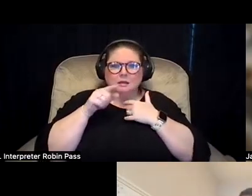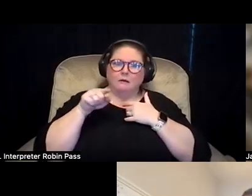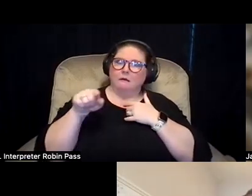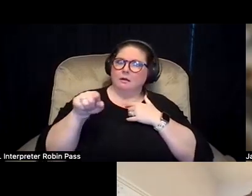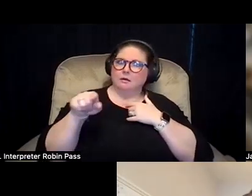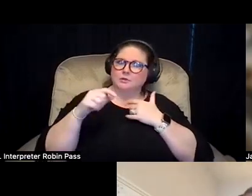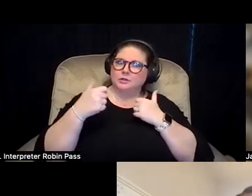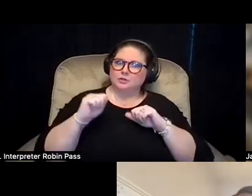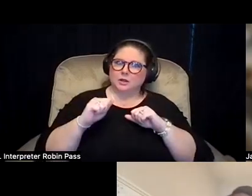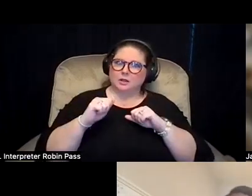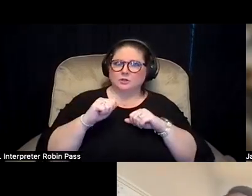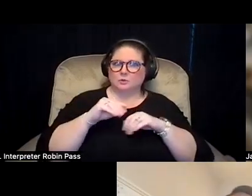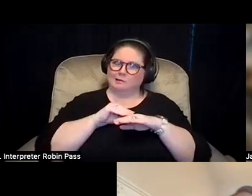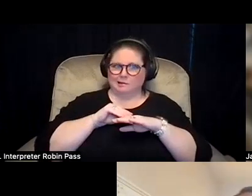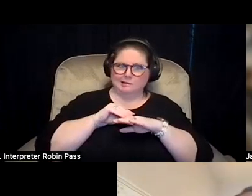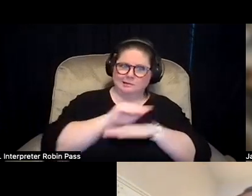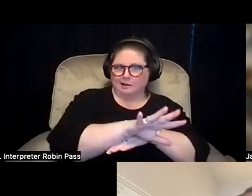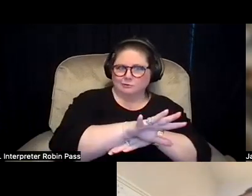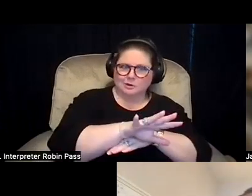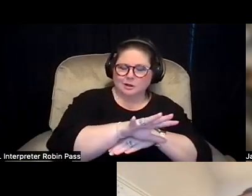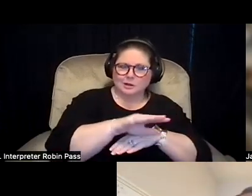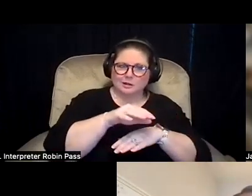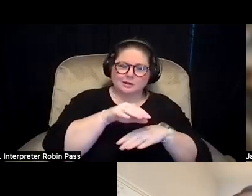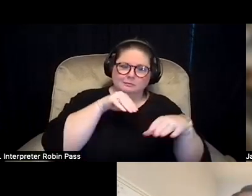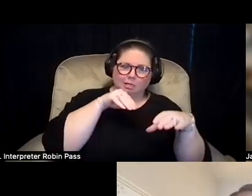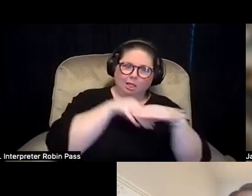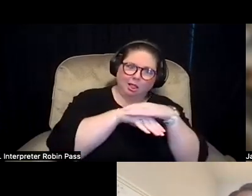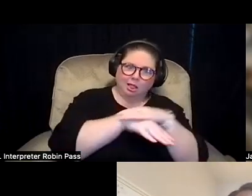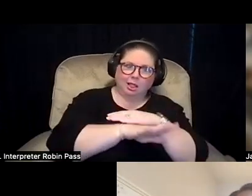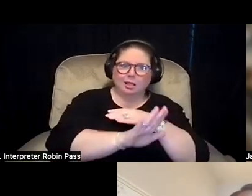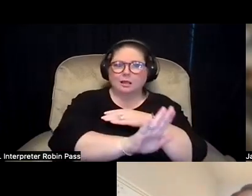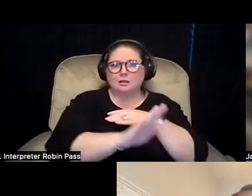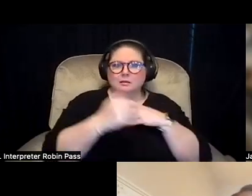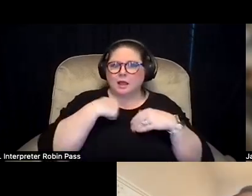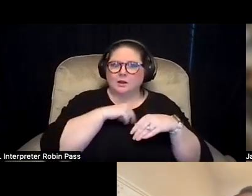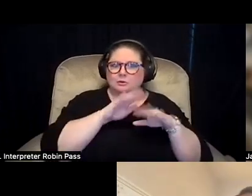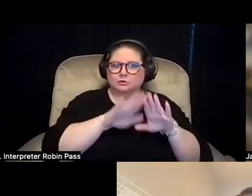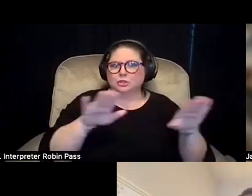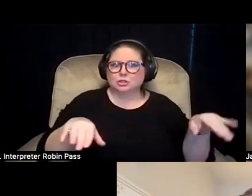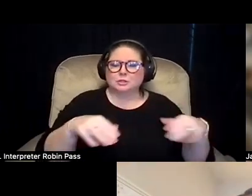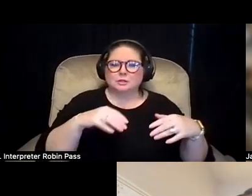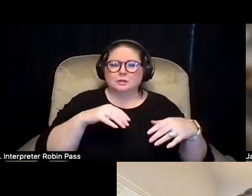indoctrinate our children it's coming from the district and not just from me personally